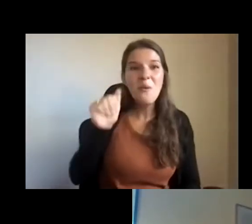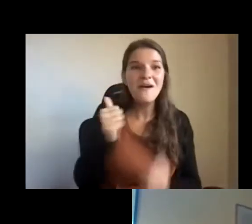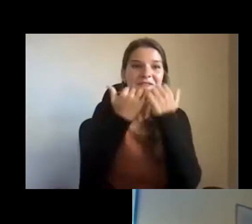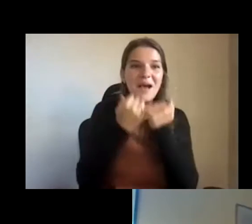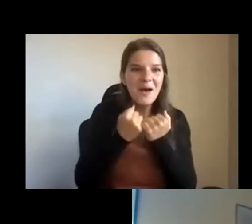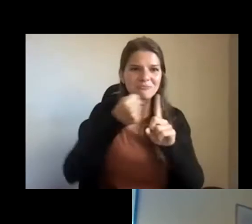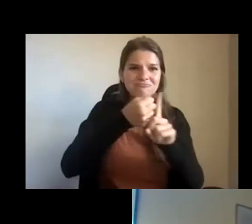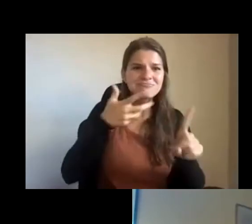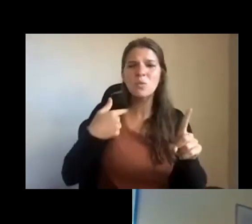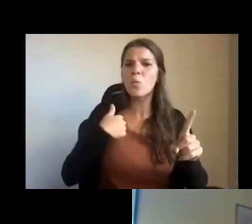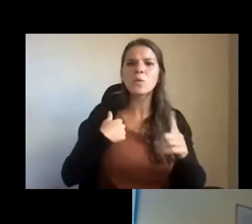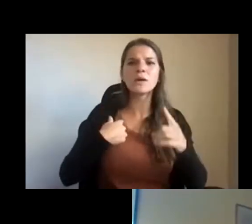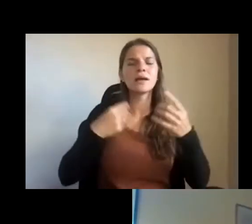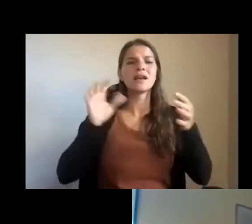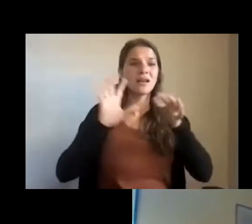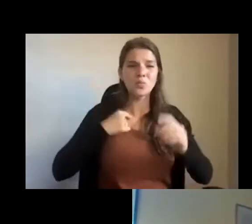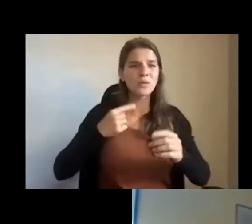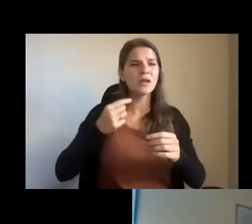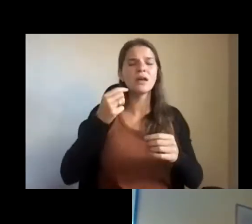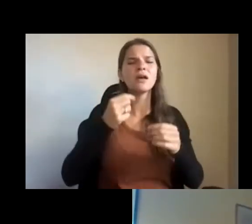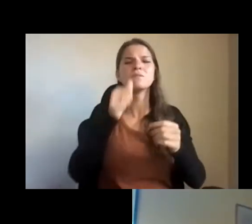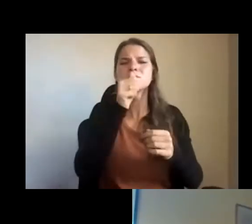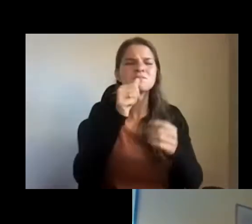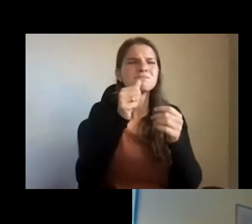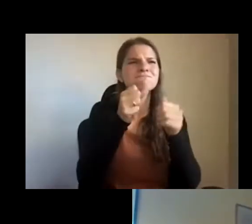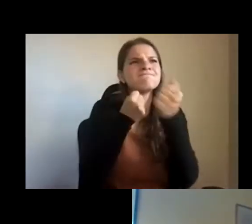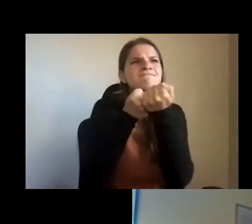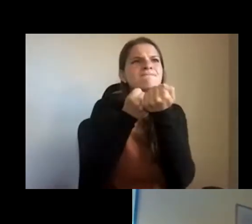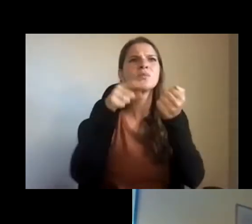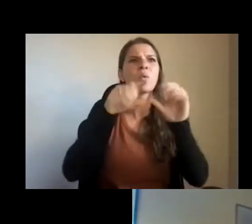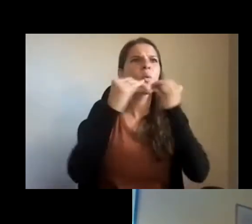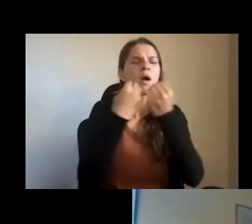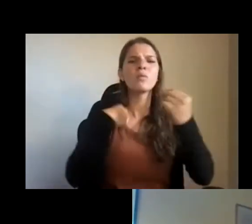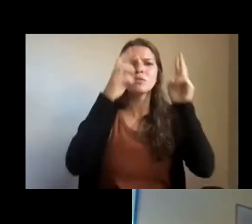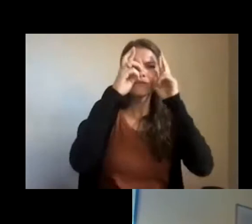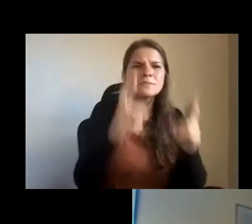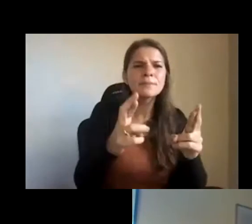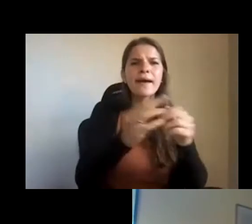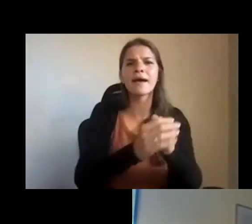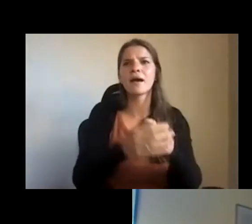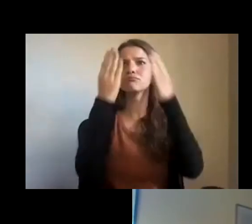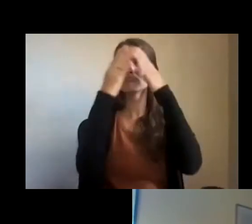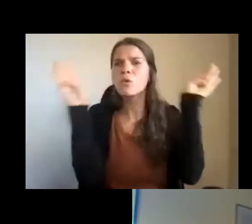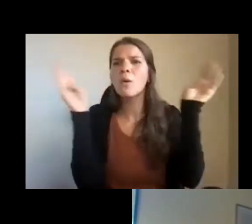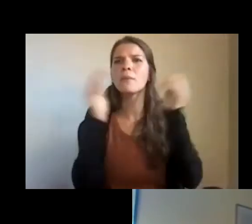we're an organization that leads with integrity, and respect, and openness, and equity, and inclusion.